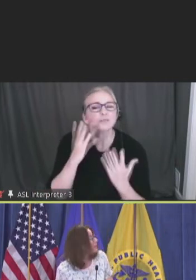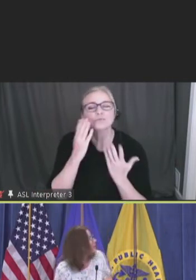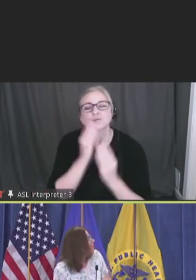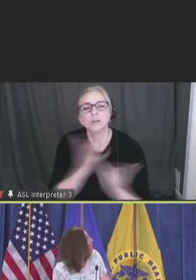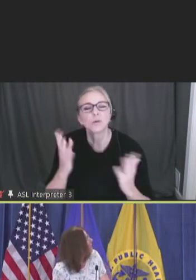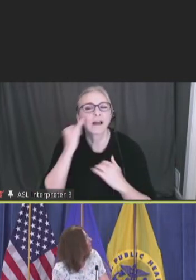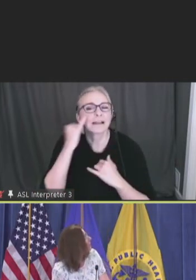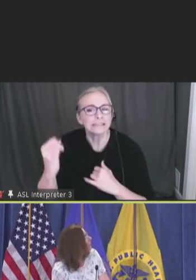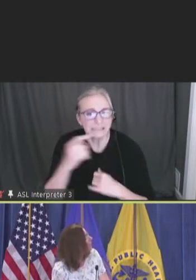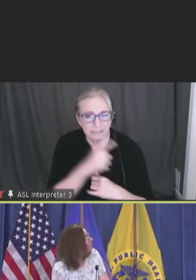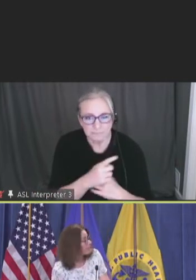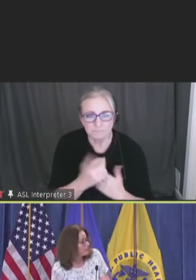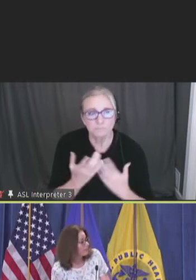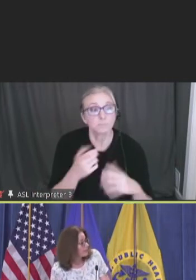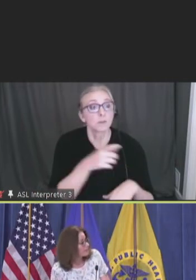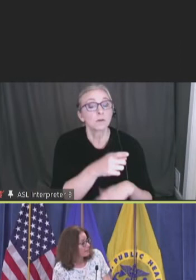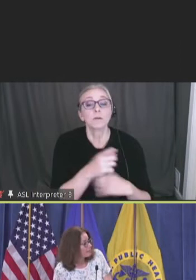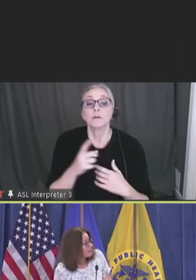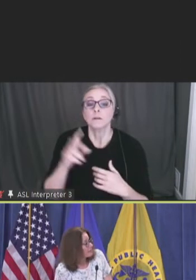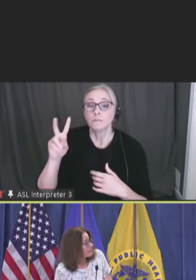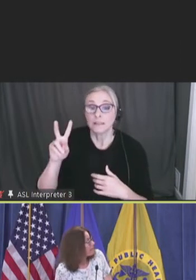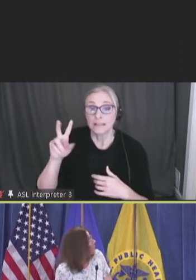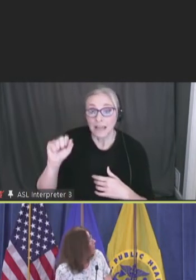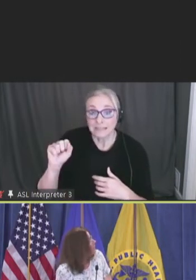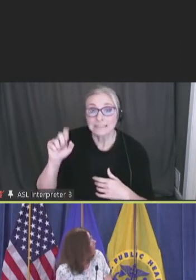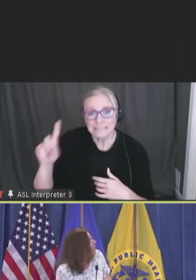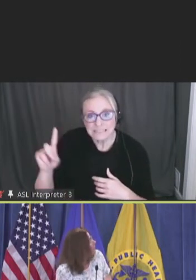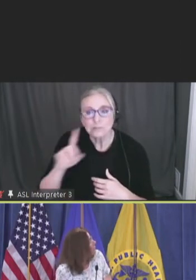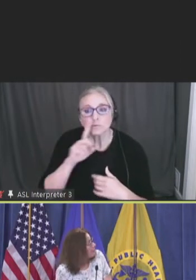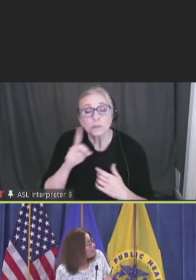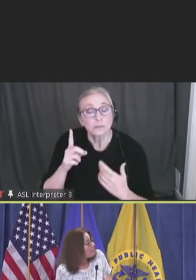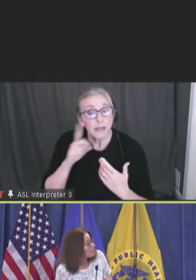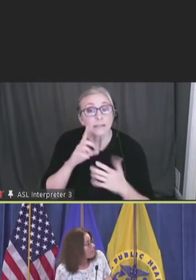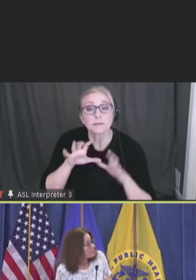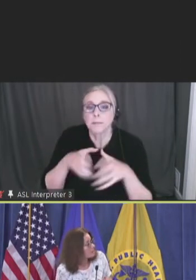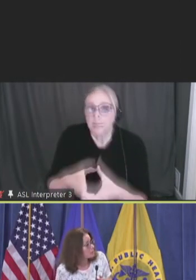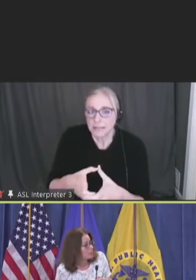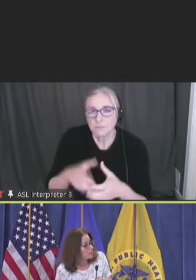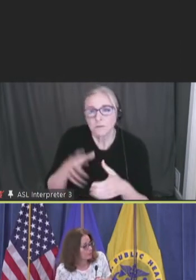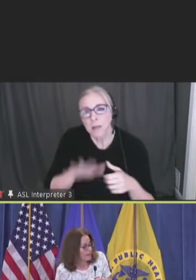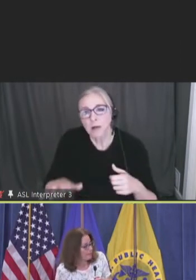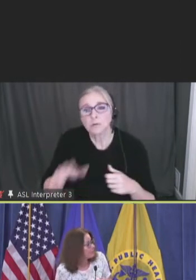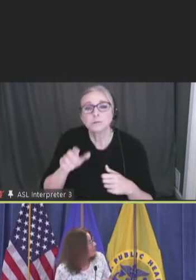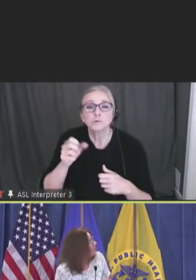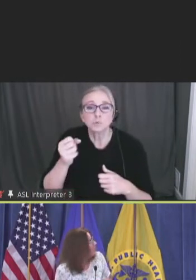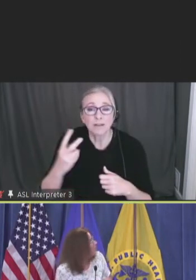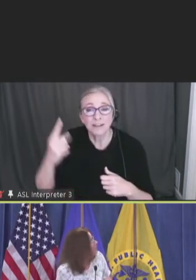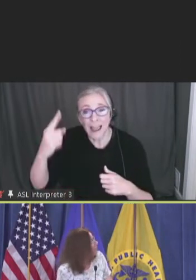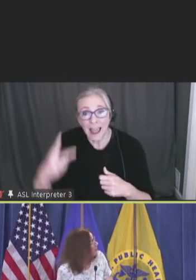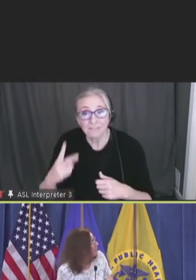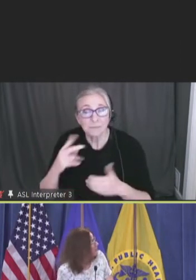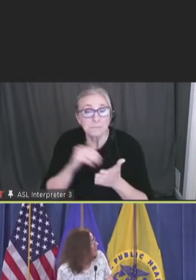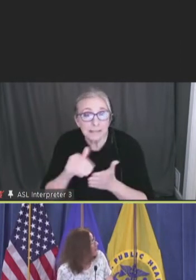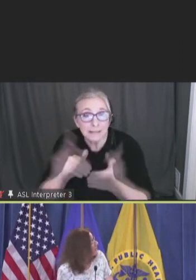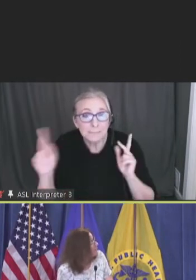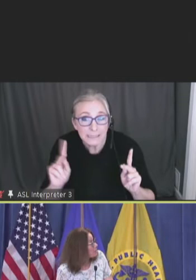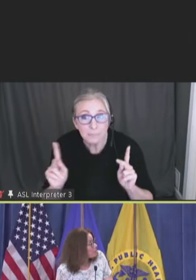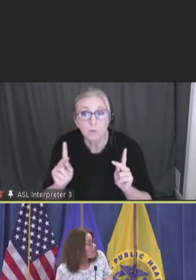So, the VSD as I mentioned, is a population of approximately 12.5 million people from the studies.